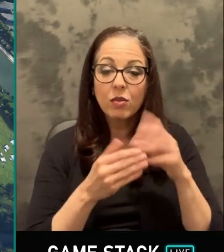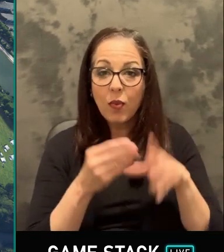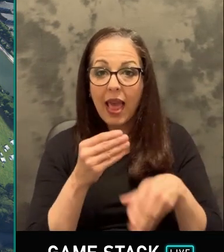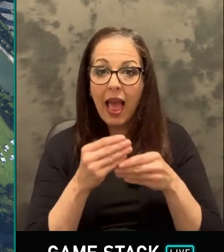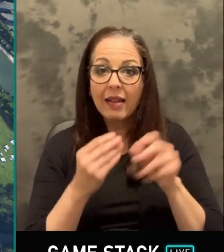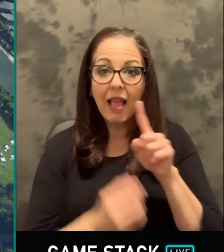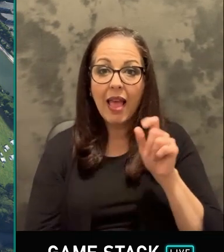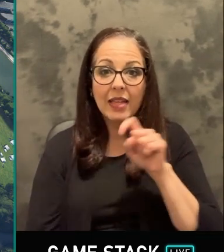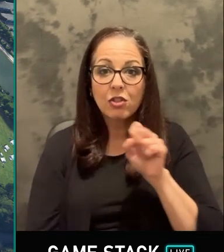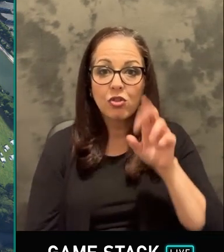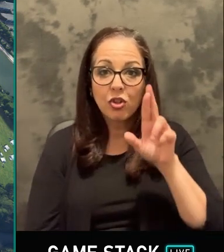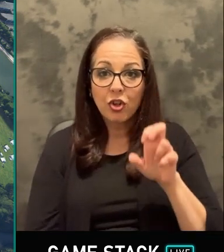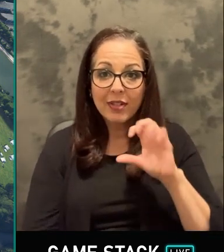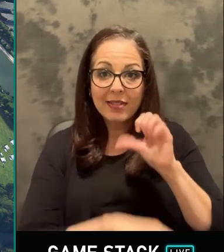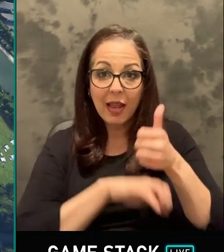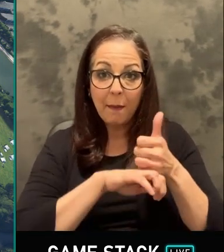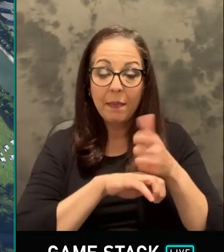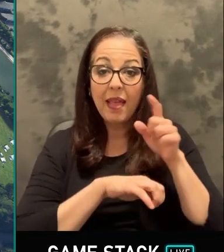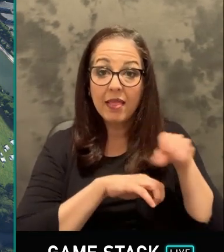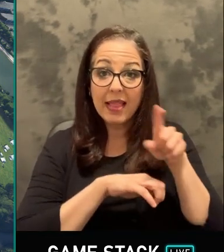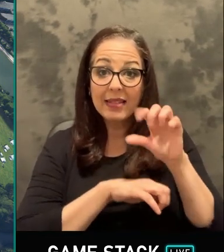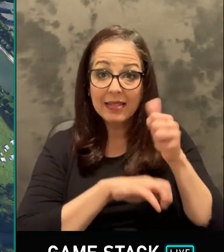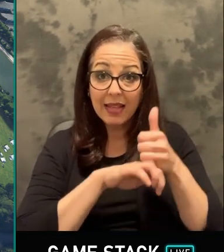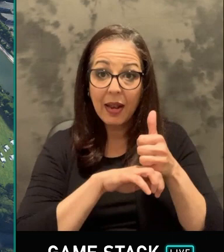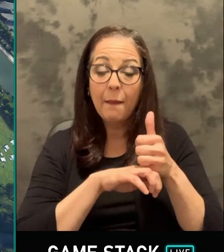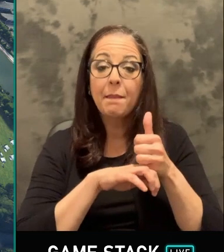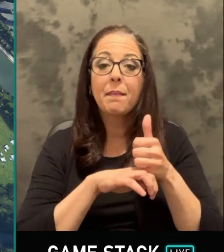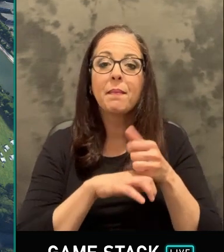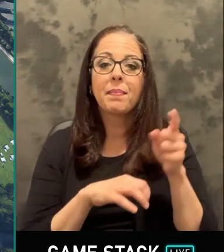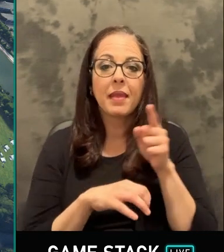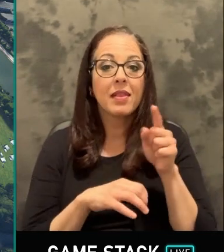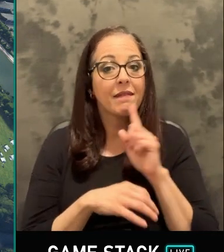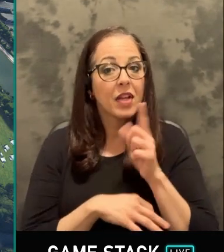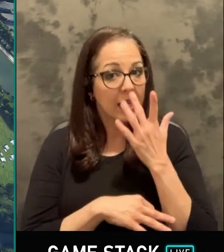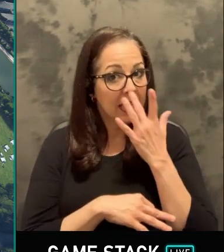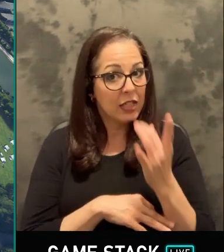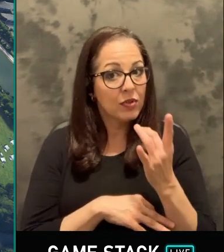these services are interesting and updating on their own passing